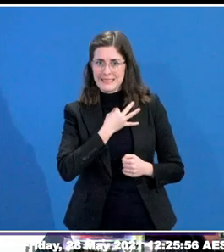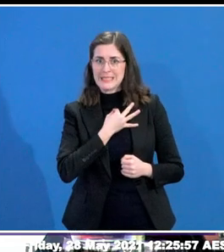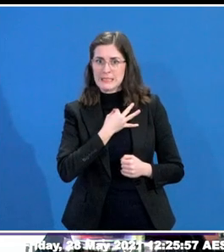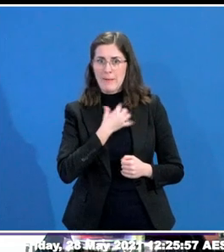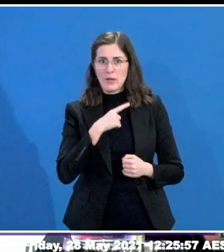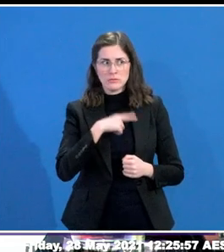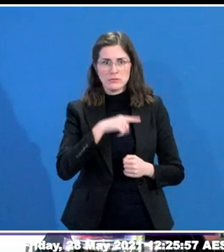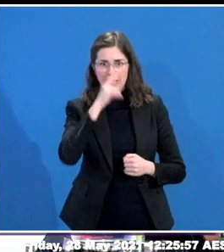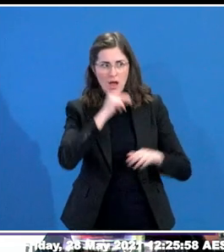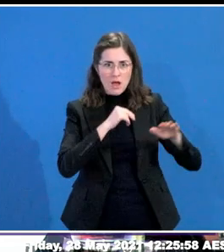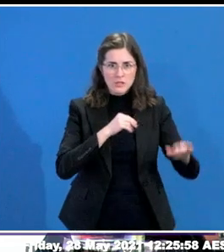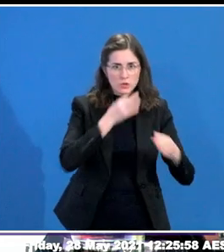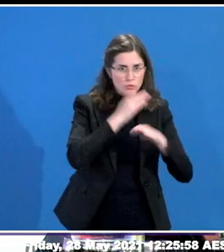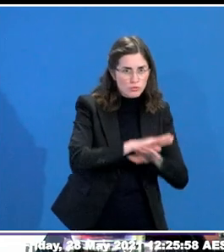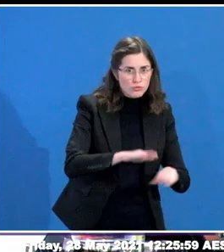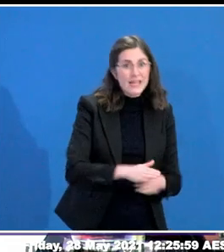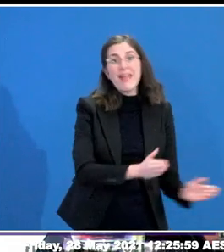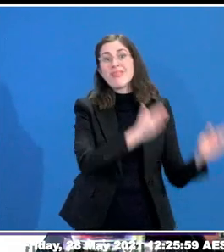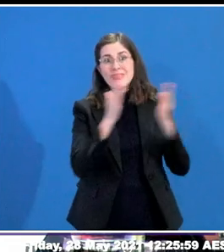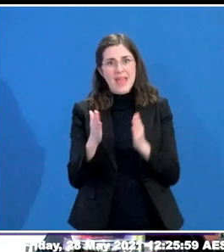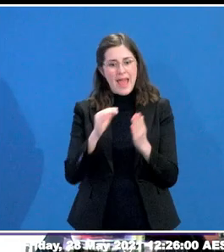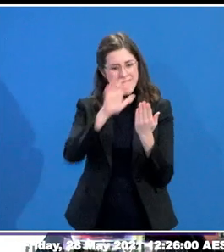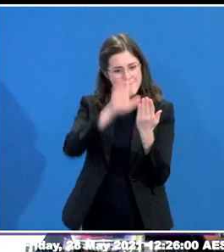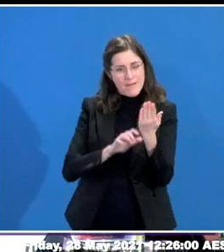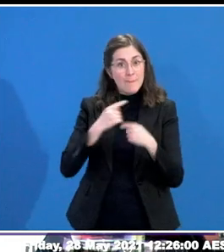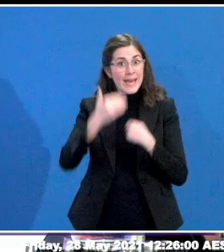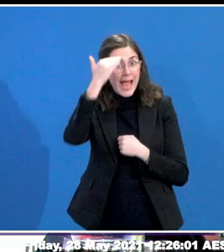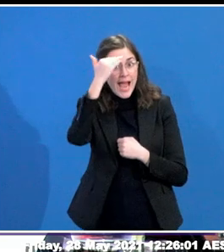Also for adults, clearly what the response team must do, and the